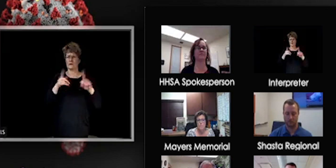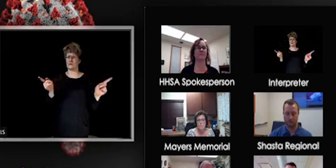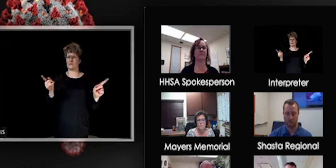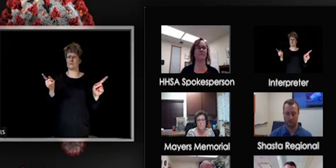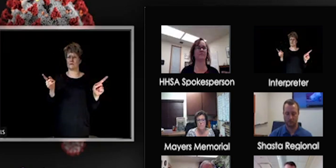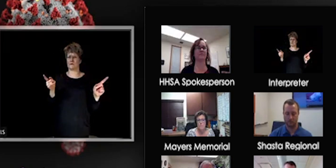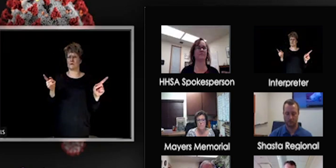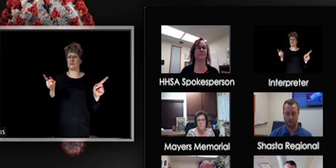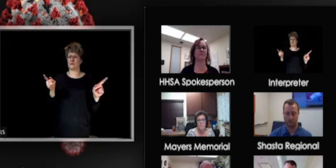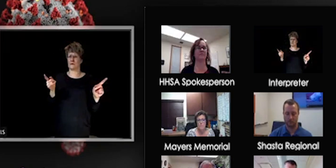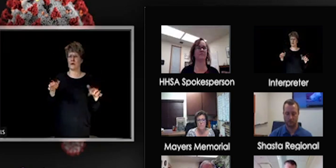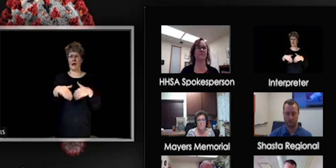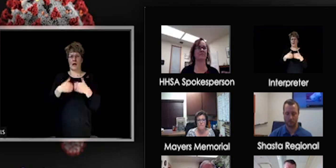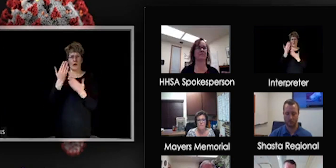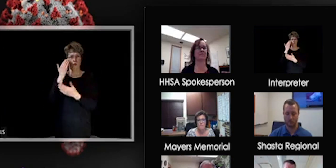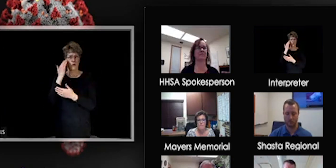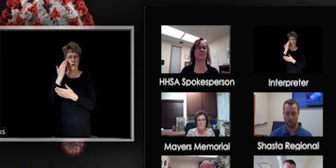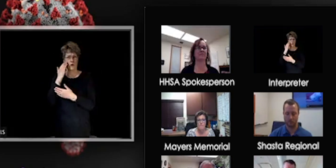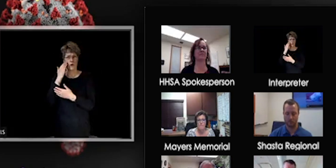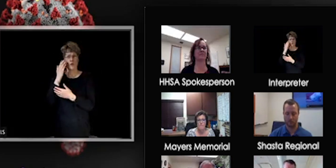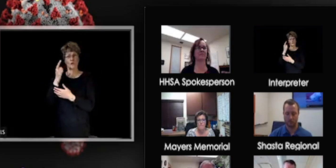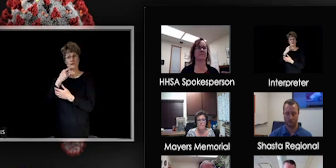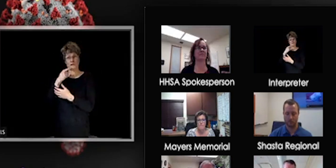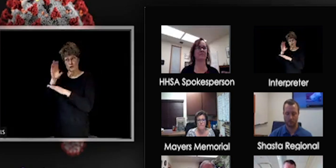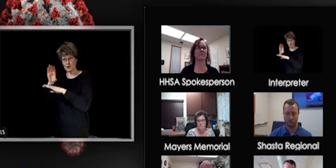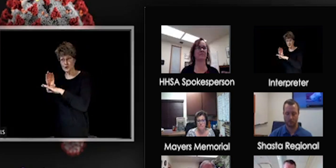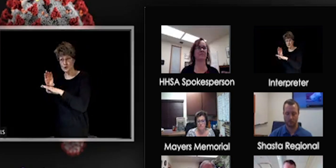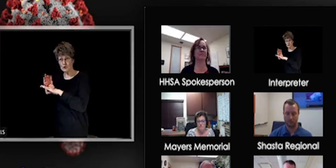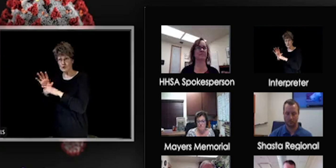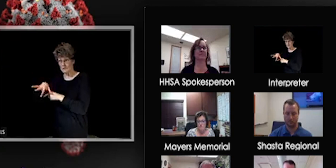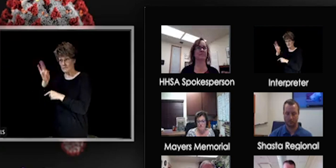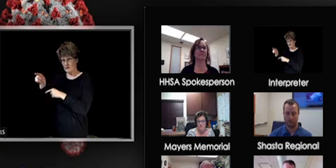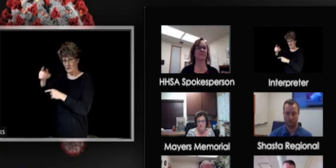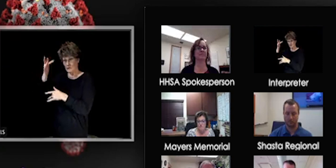and they say, “oh I went to this church,” and you had to contact people there and what’s